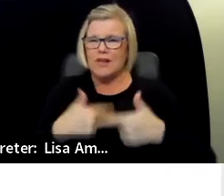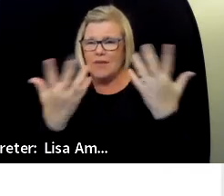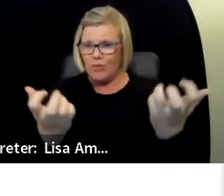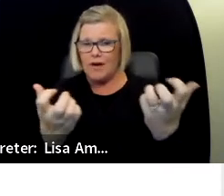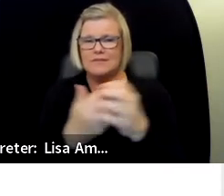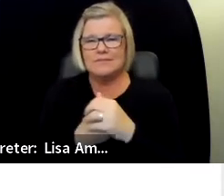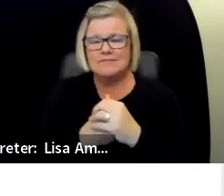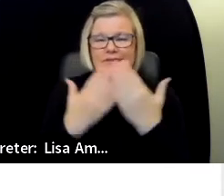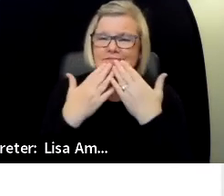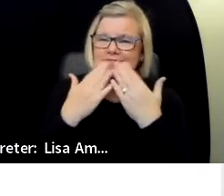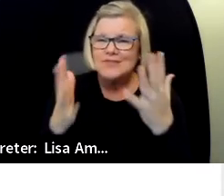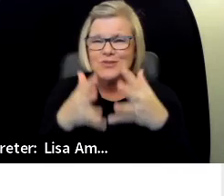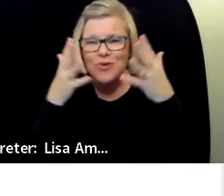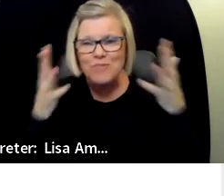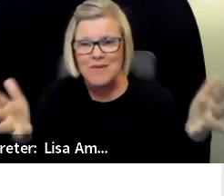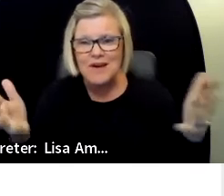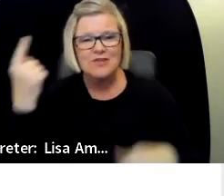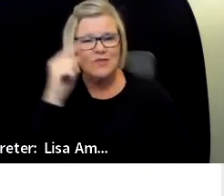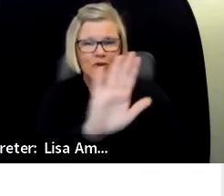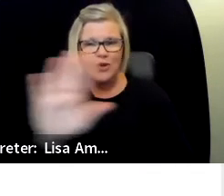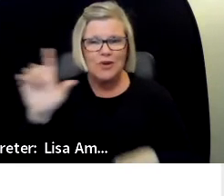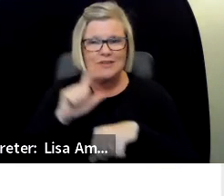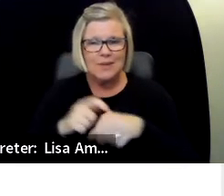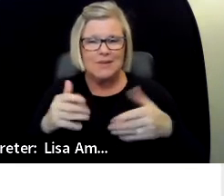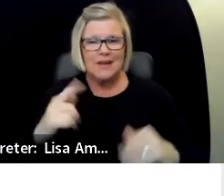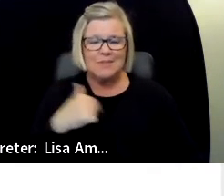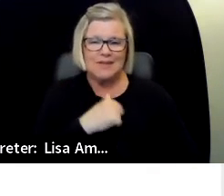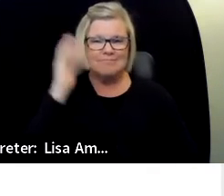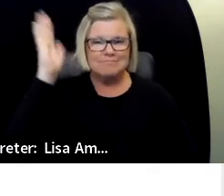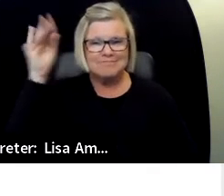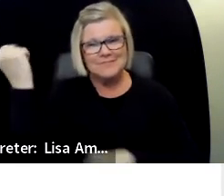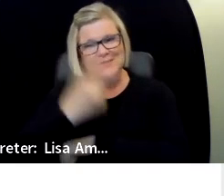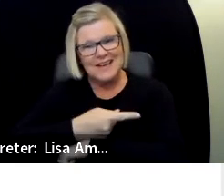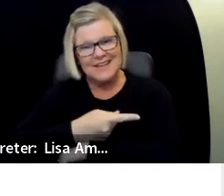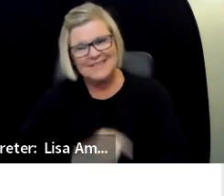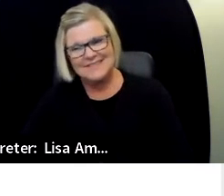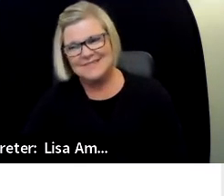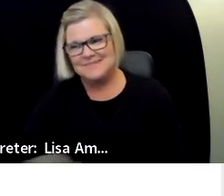AND FELT REALLY EMPOWERED. AS A RESULT, AN INDIVIDUAL WHO IS HETEROSEXUAL, WHITE AND CIS SAID THEY FELT EMPOWERED TO COME OUT AS A PERSON WHO HAS SUBSTANCE USE DISORDER. AND THAT JUST HAMMERS HOME THE POINT THAT WHEN WE CREATE AN INCLUSIVE SPACE FOR MINORITY, SEXUAL MINORITIES OR RACIAL, ETHNIC MINORITIES, WE FREE OTHER PEOPLE, TOO, TO BE MORE THEMSELVES AND EMPOWER THEM TO TELL THEIR STORY AND TO LIVE THE LIVES THAT THEY WANT